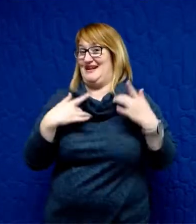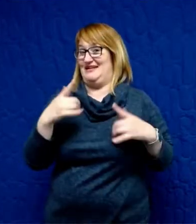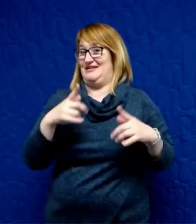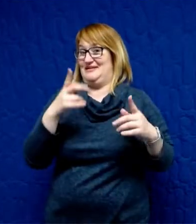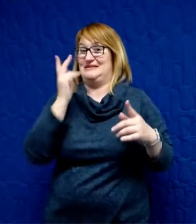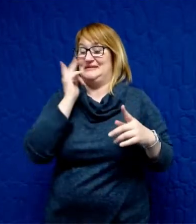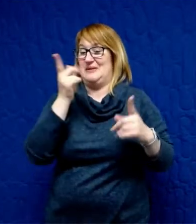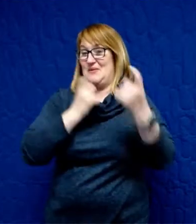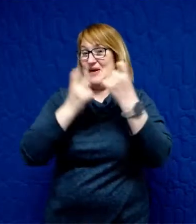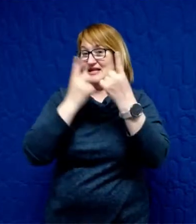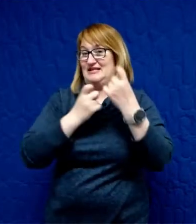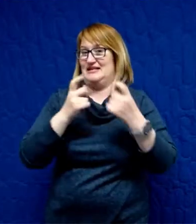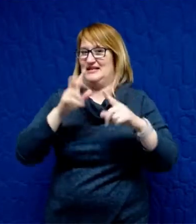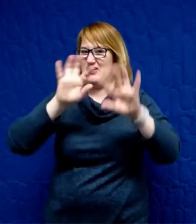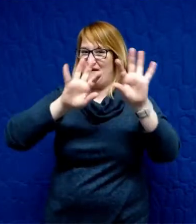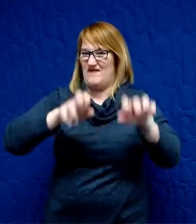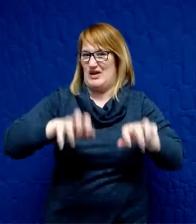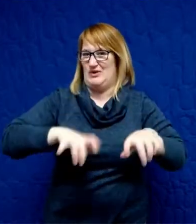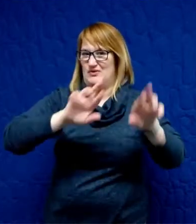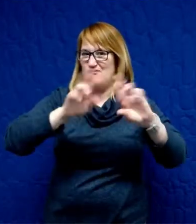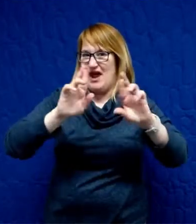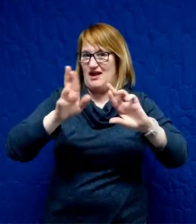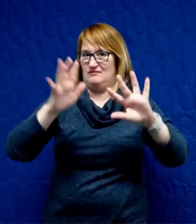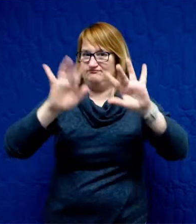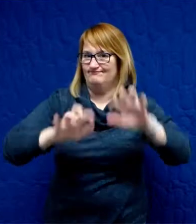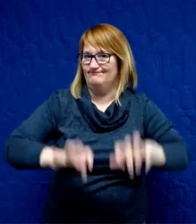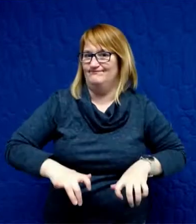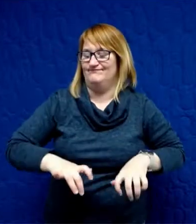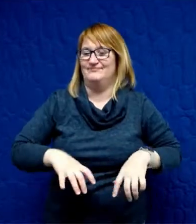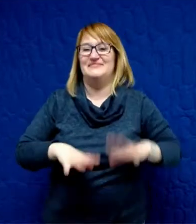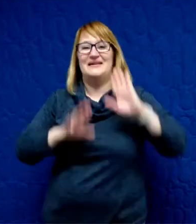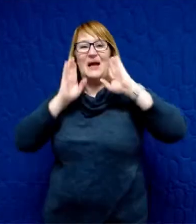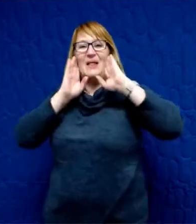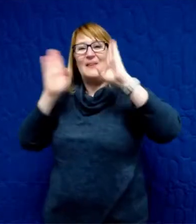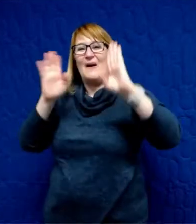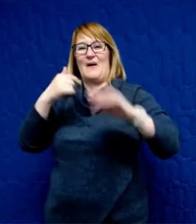get your fingers ready and start sending them in. Hi i'm Laura Sfikas and I